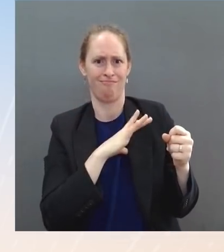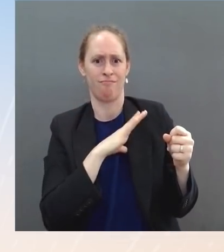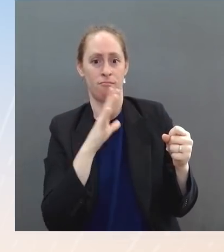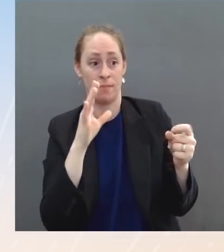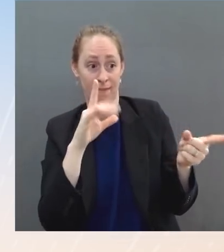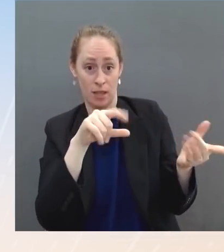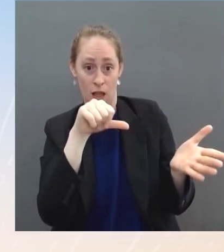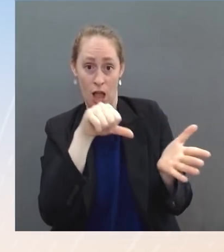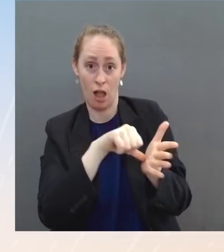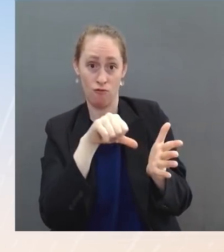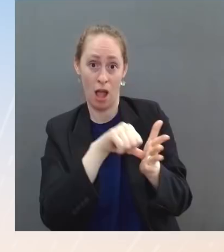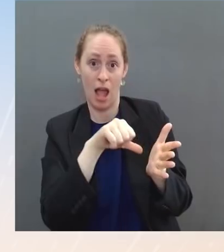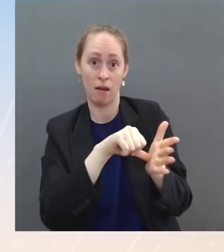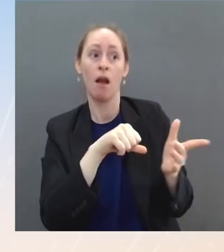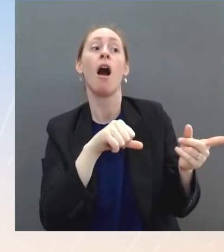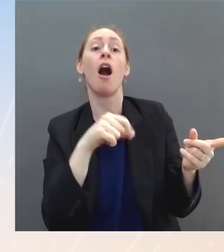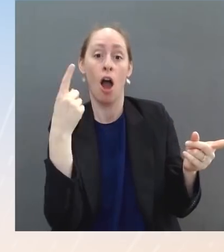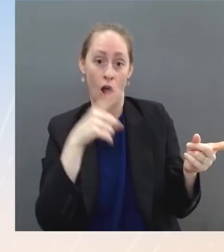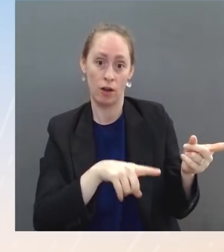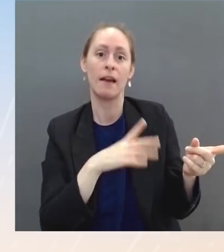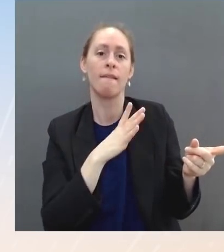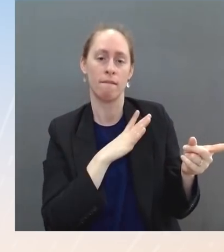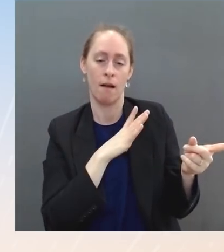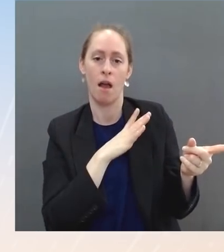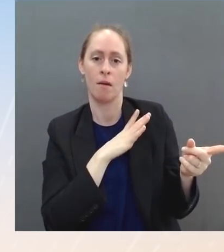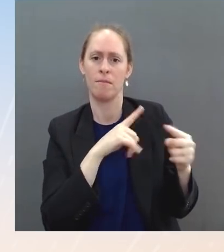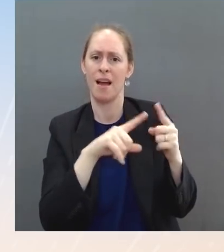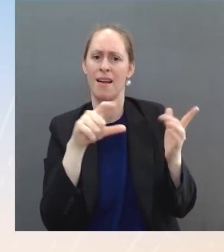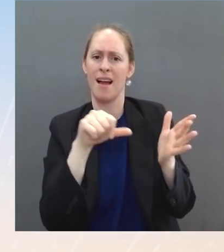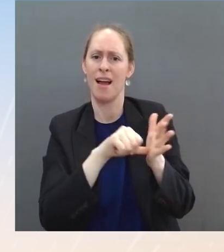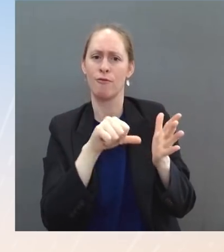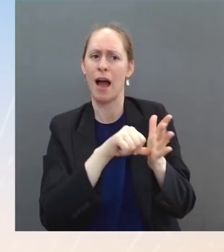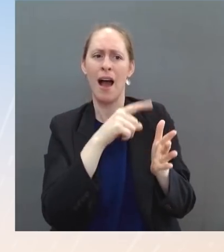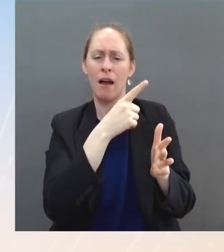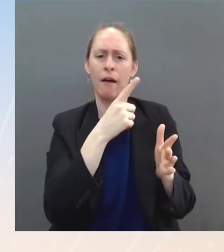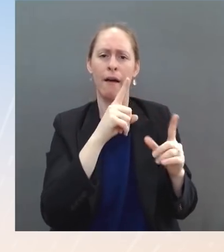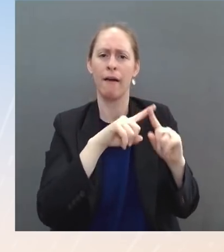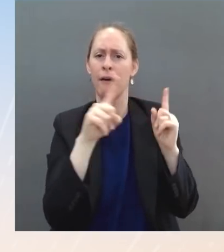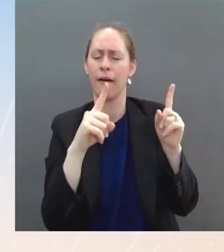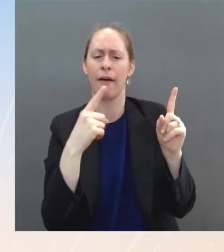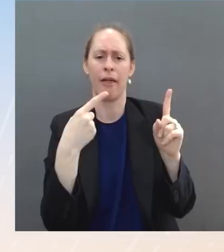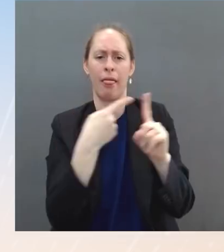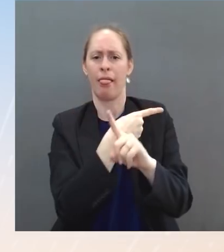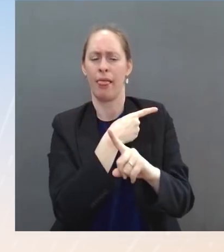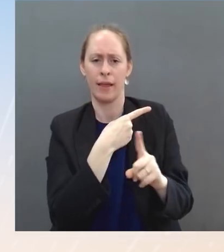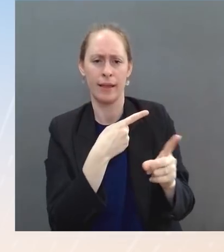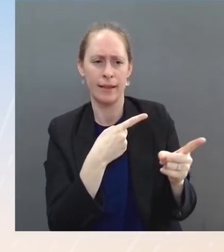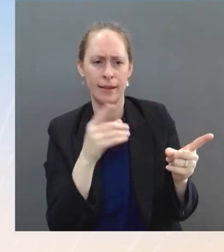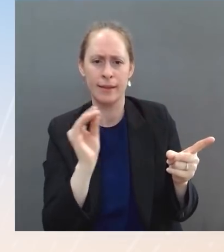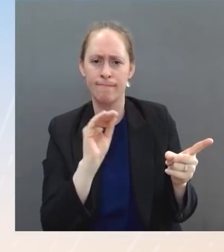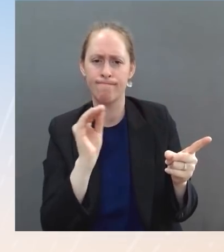that has nothing to do with the mutual compliance under the nuclear deal. And that is where our focus and our objective is.